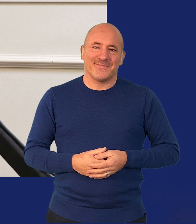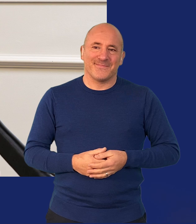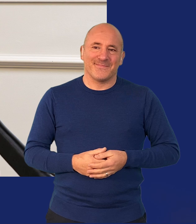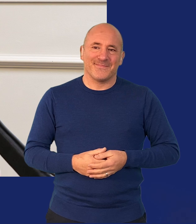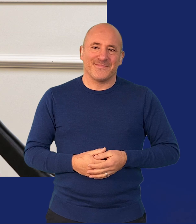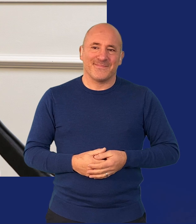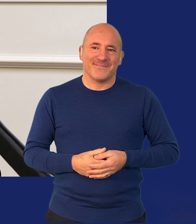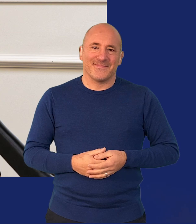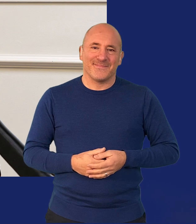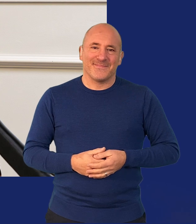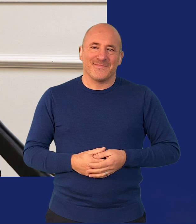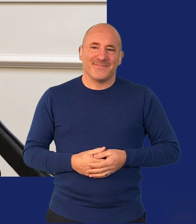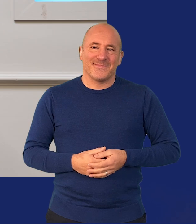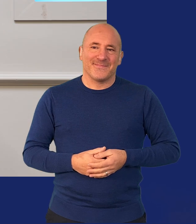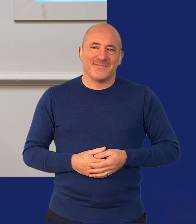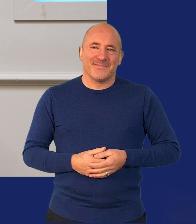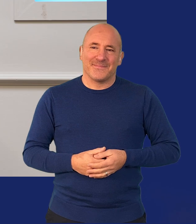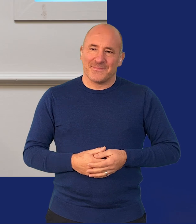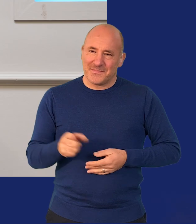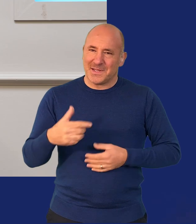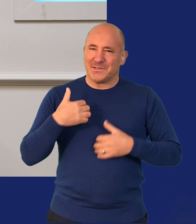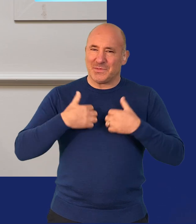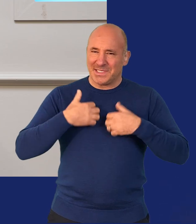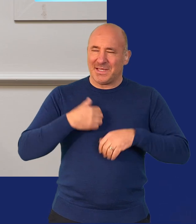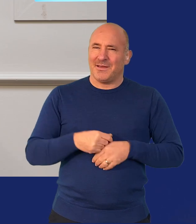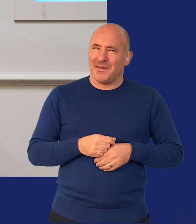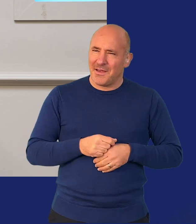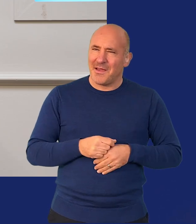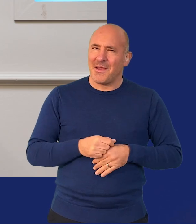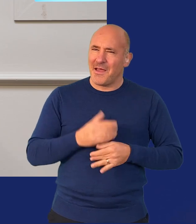And it's interesting because I think sometimes people worry